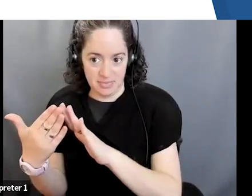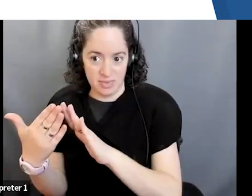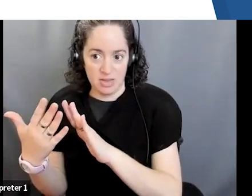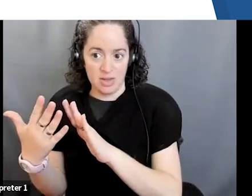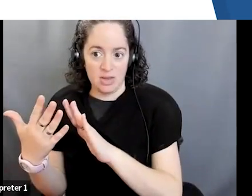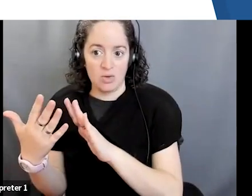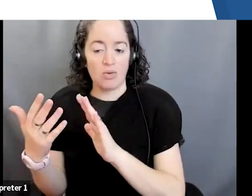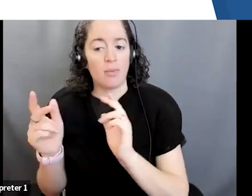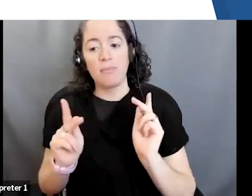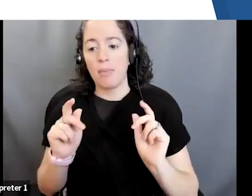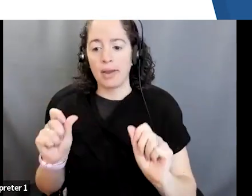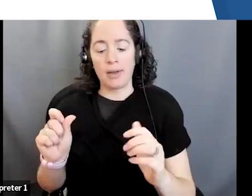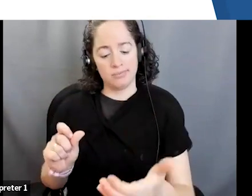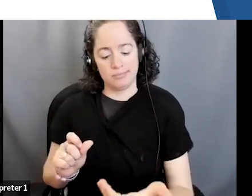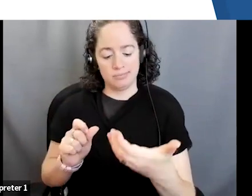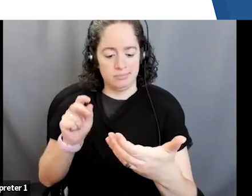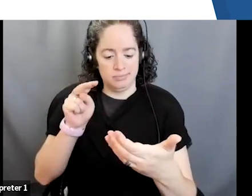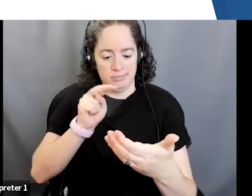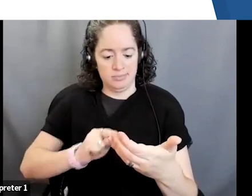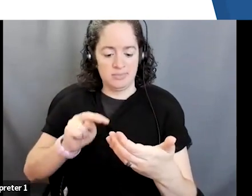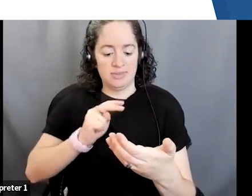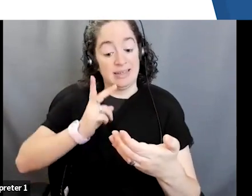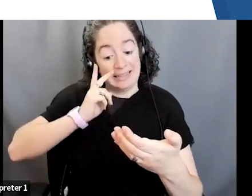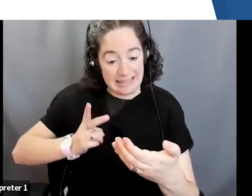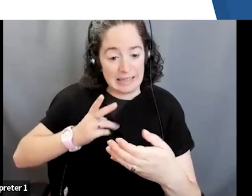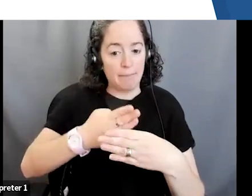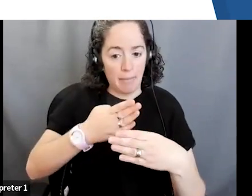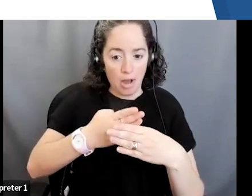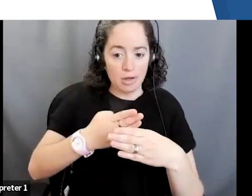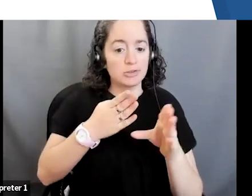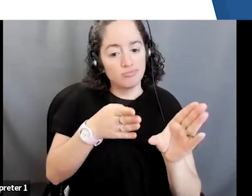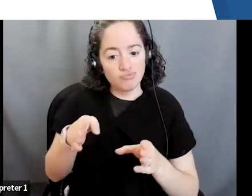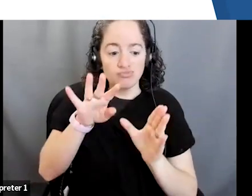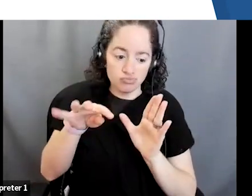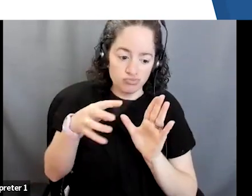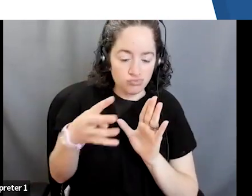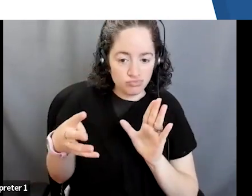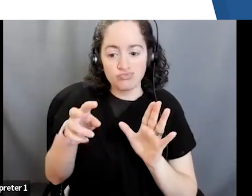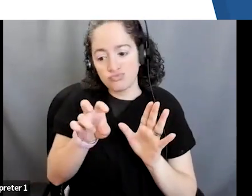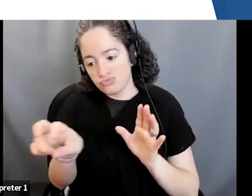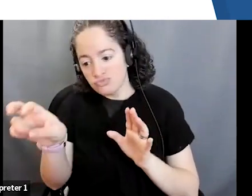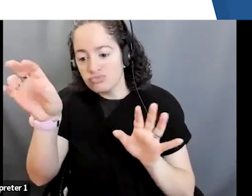and understand the schedules for the buses in that town, including with screen readers and all sorts